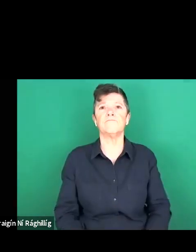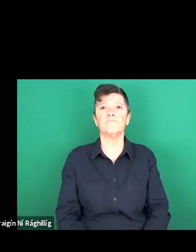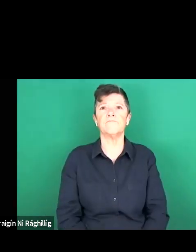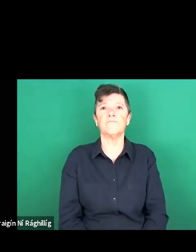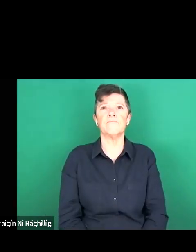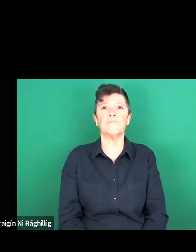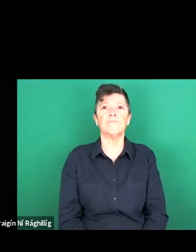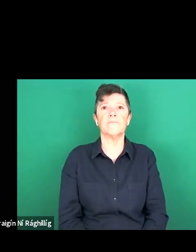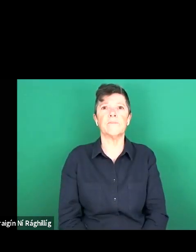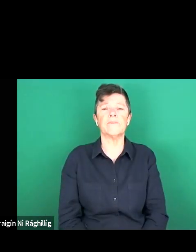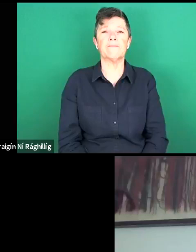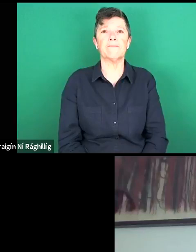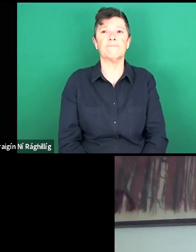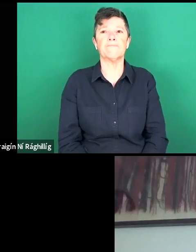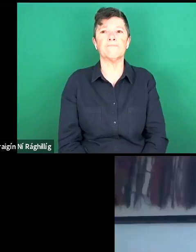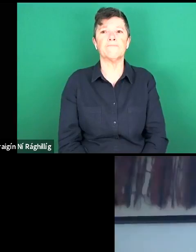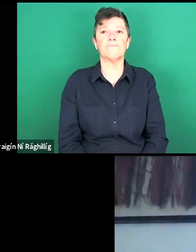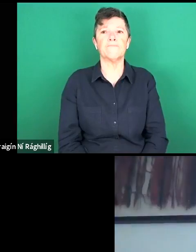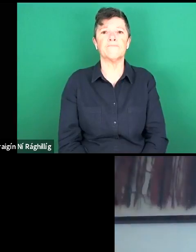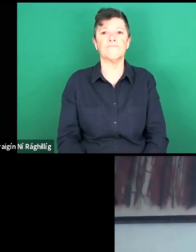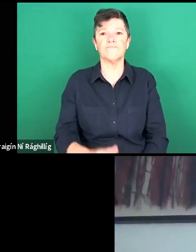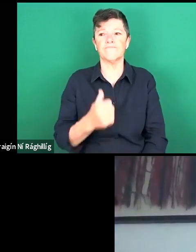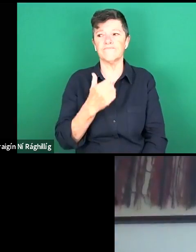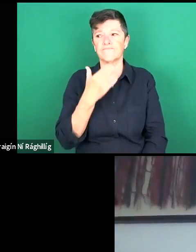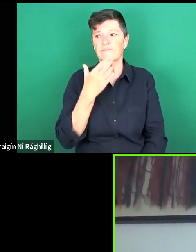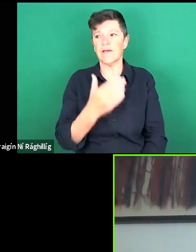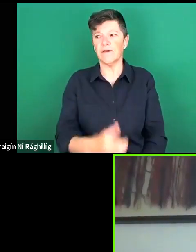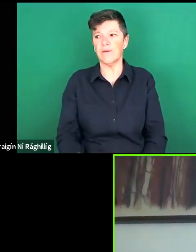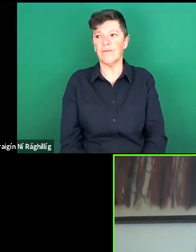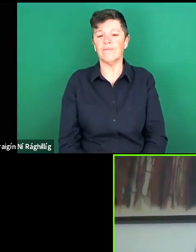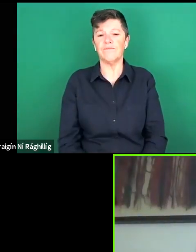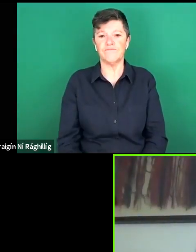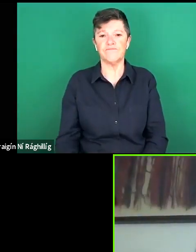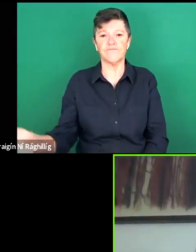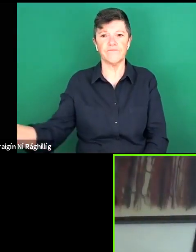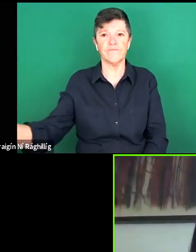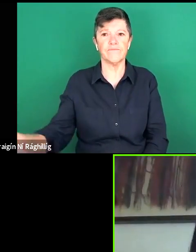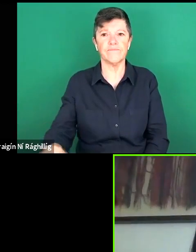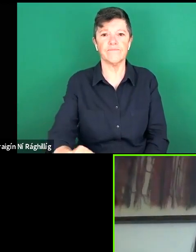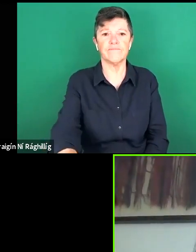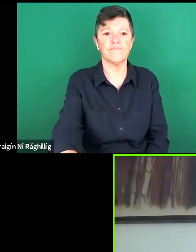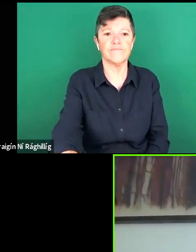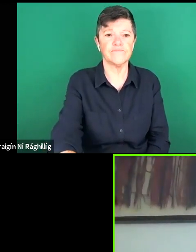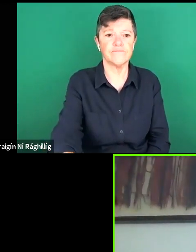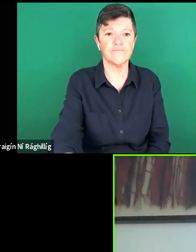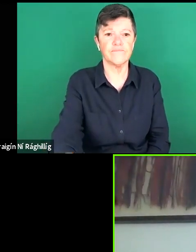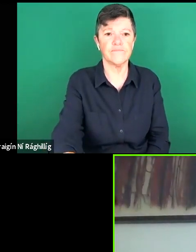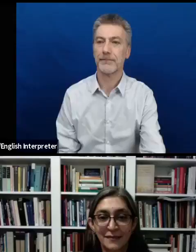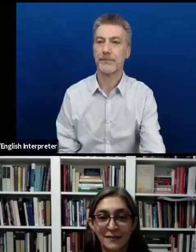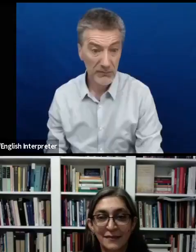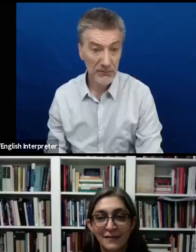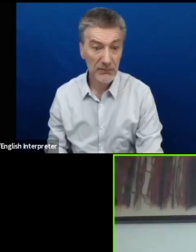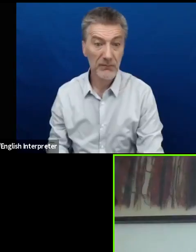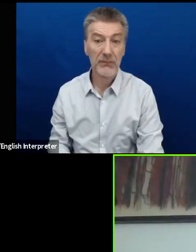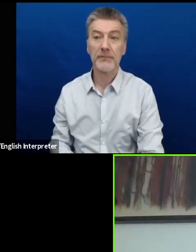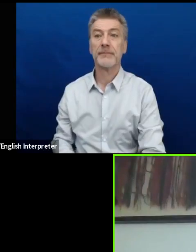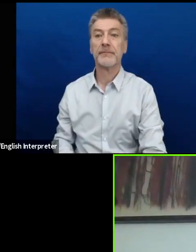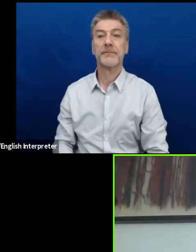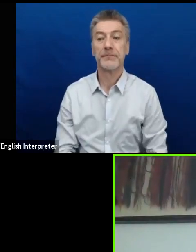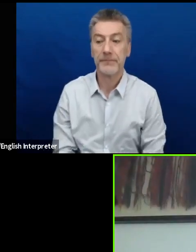that works for us all . The question I leave you with is do enough of us want a world that works for